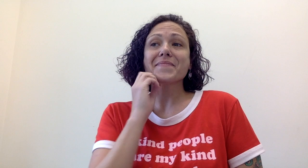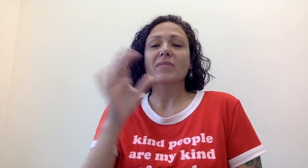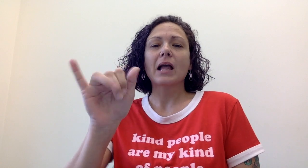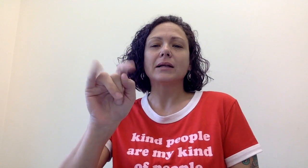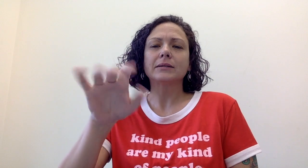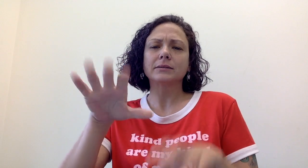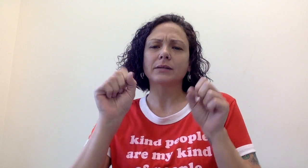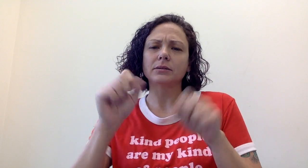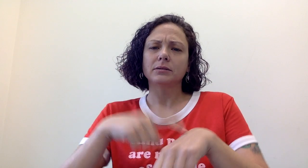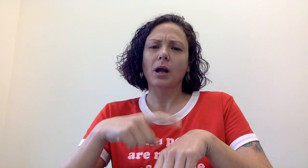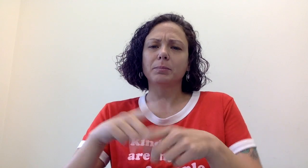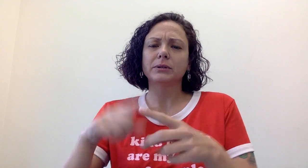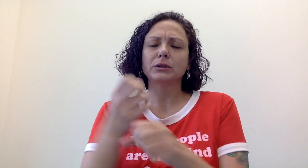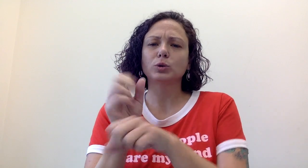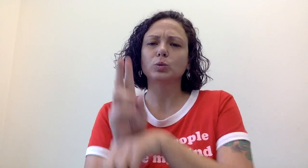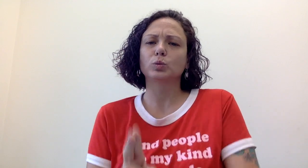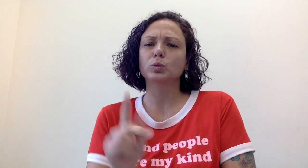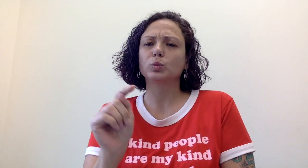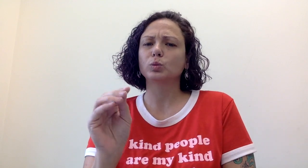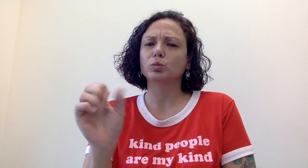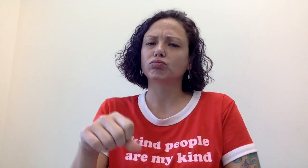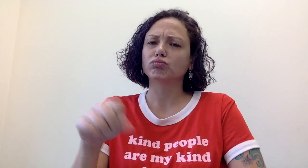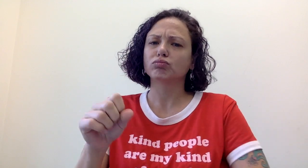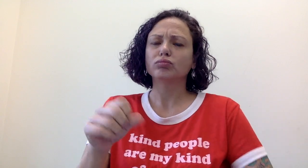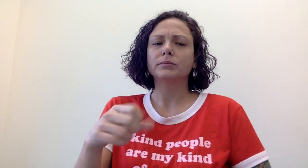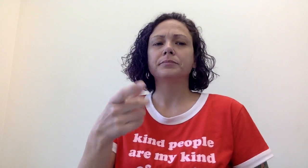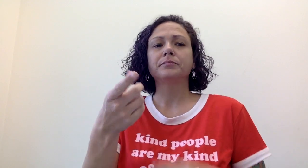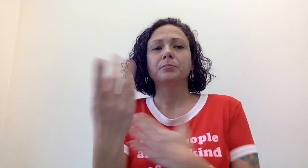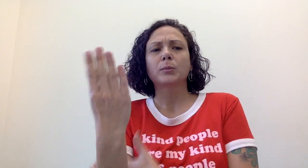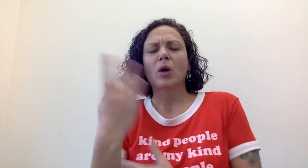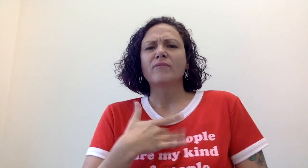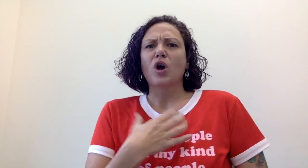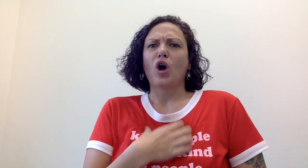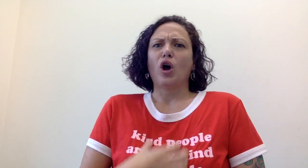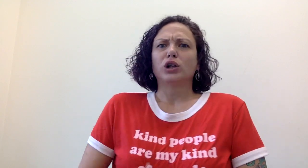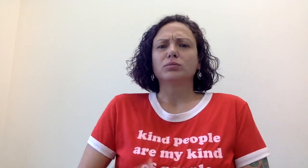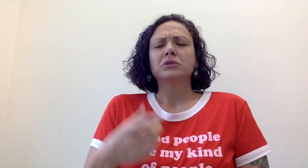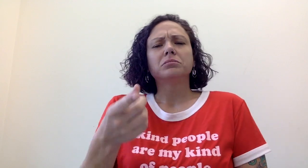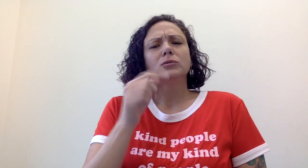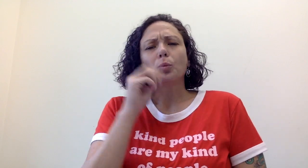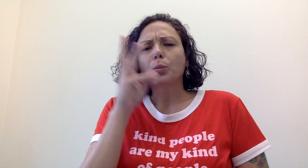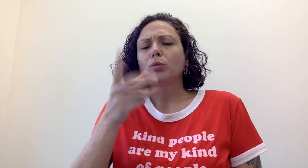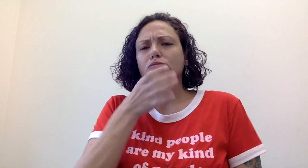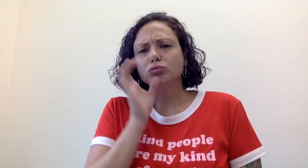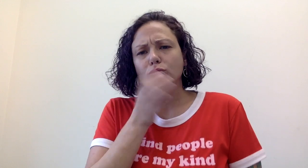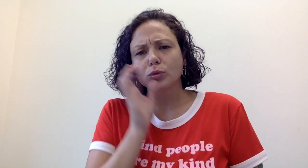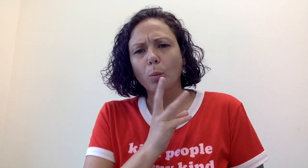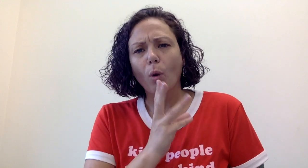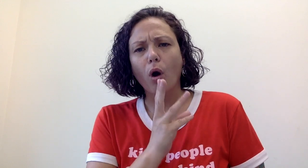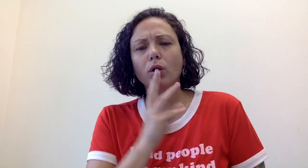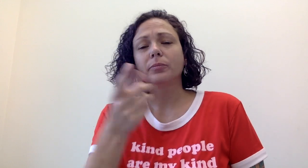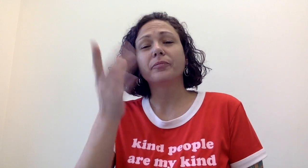Understand this, it does take time to get used to. If in the mornings, you feel hungry, don't worry, drink lots of water.